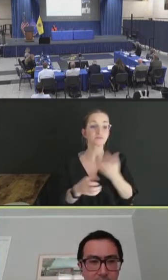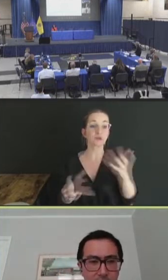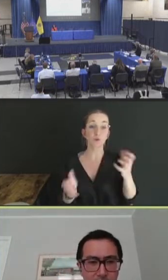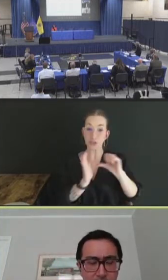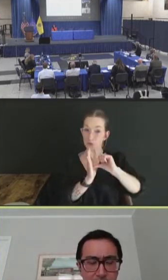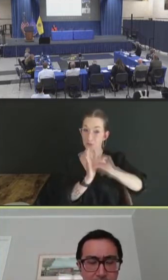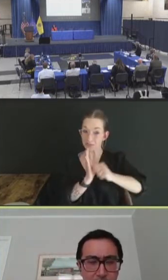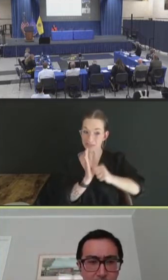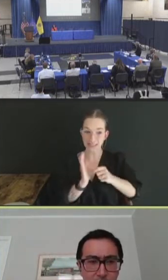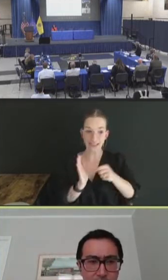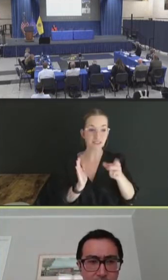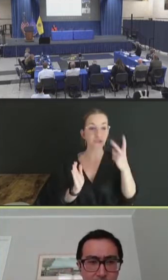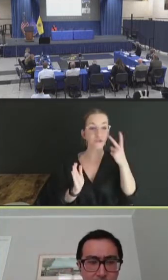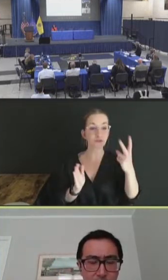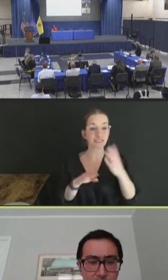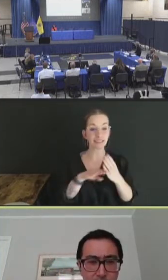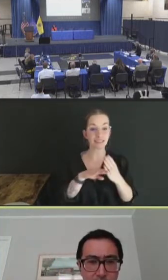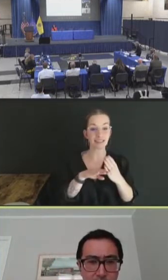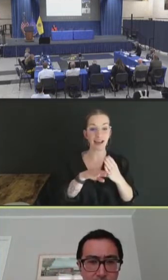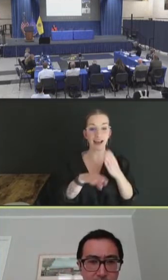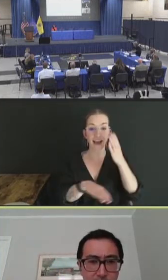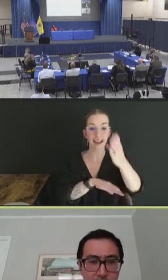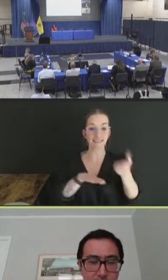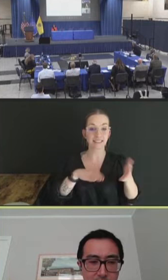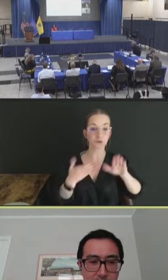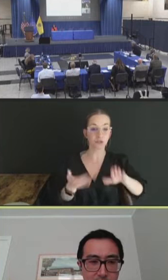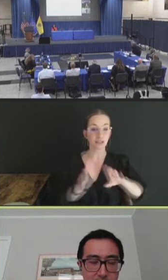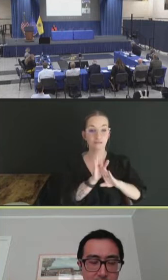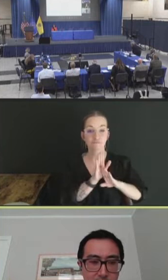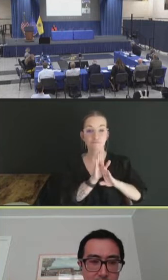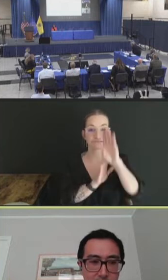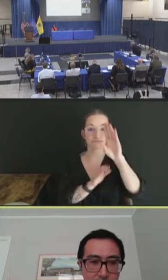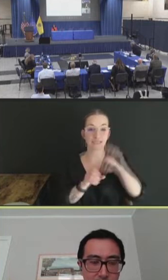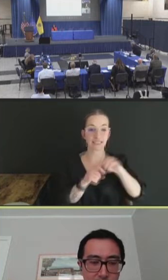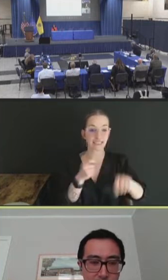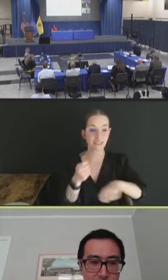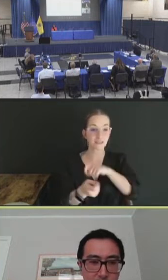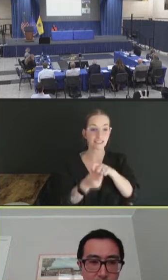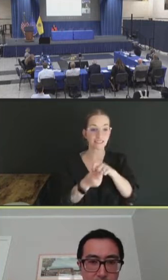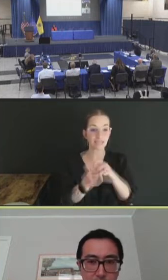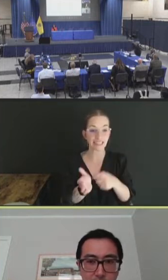excess mortality rising very quickly in certain essential sectors including that first quarter